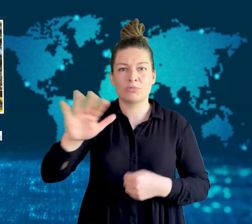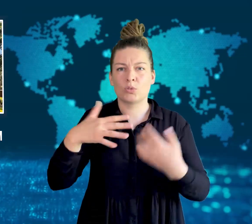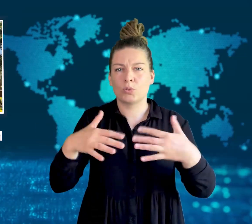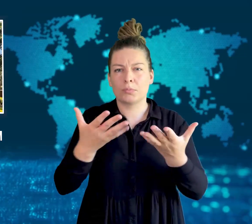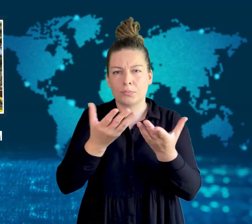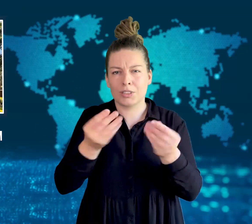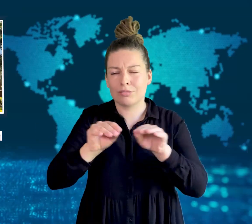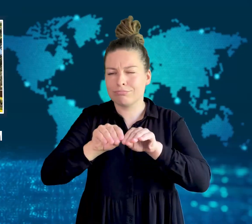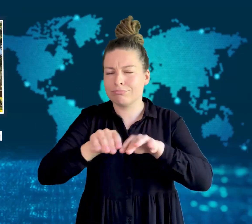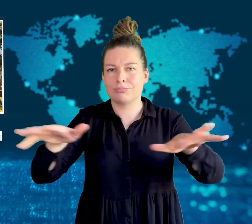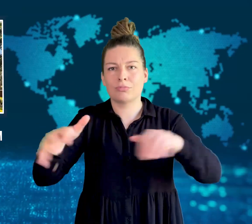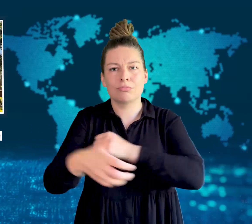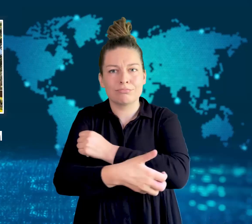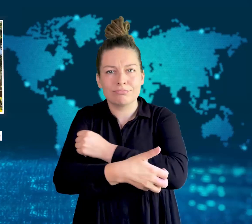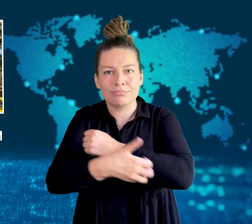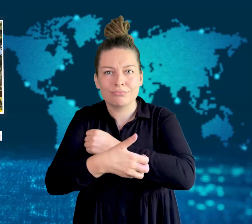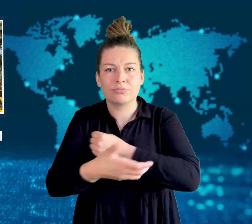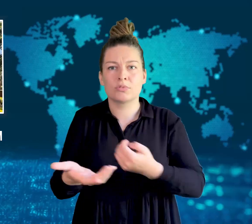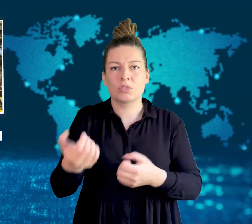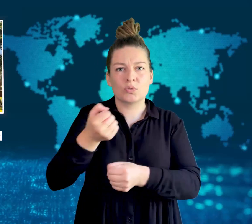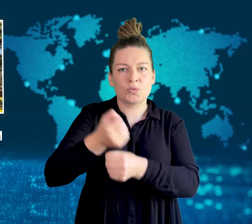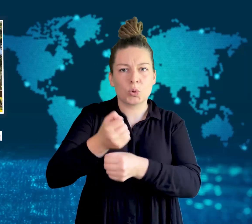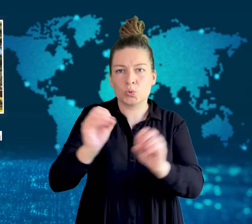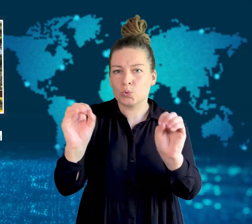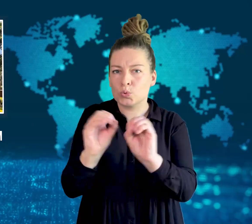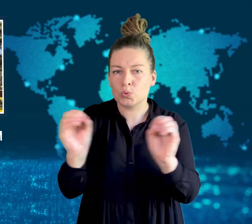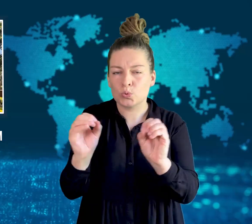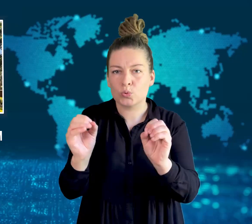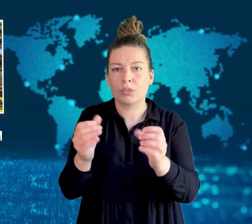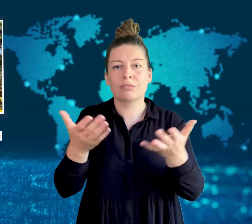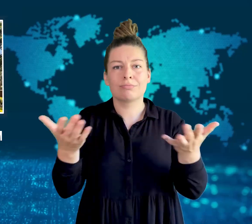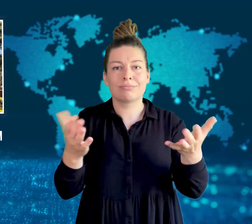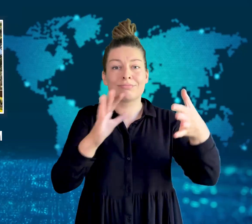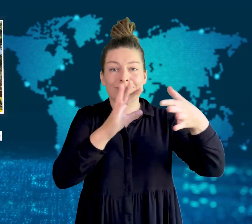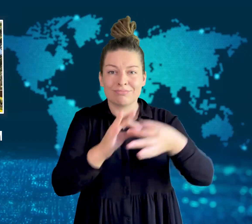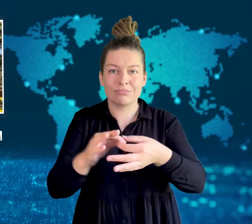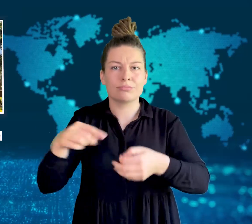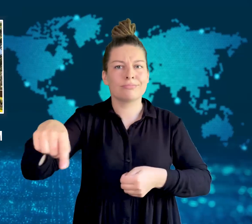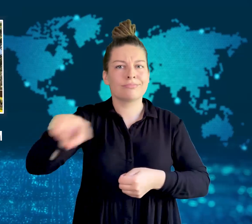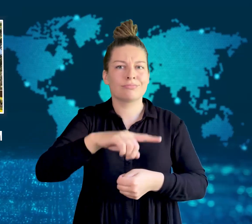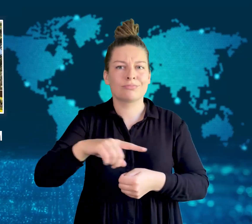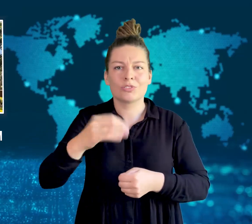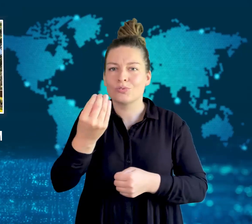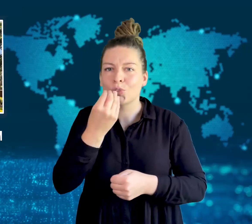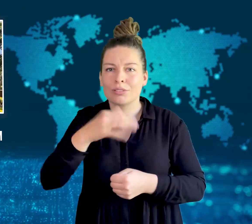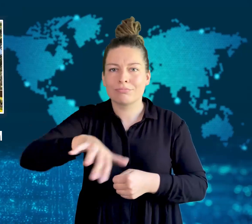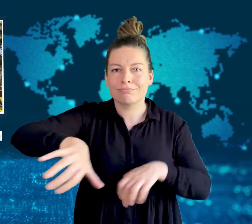called the Kenyan National Commission on Human Rights (KNCHR),